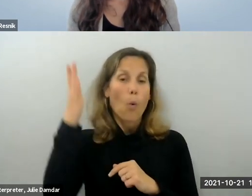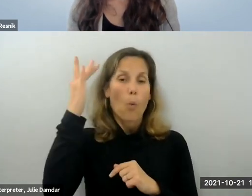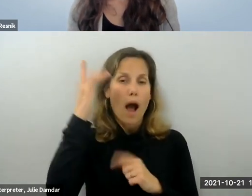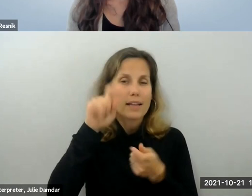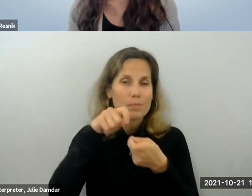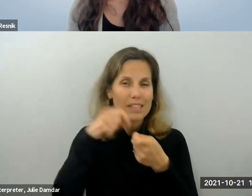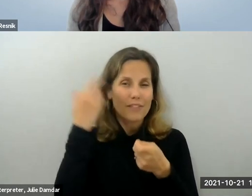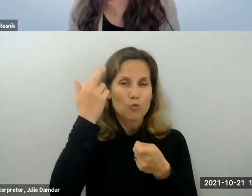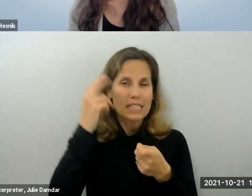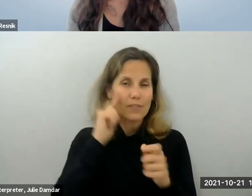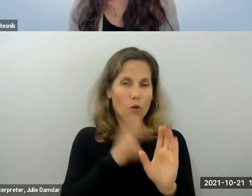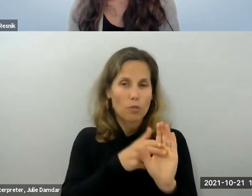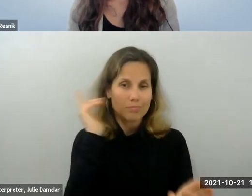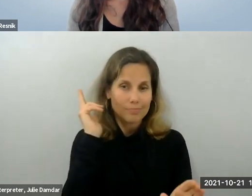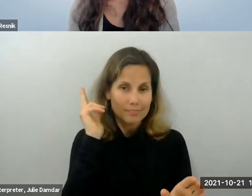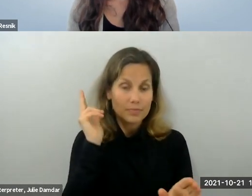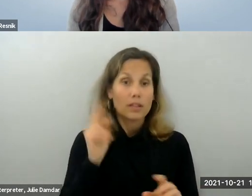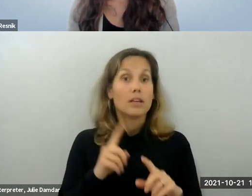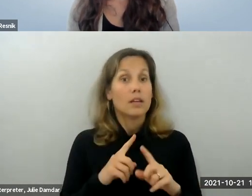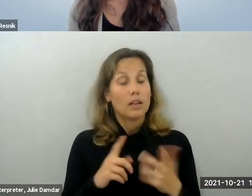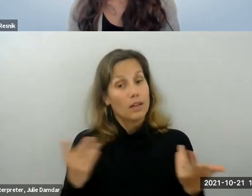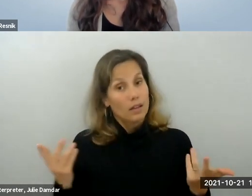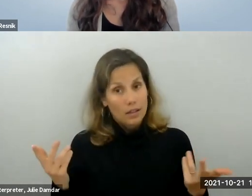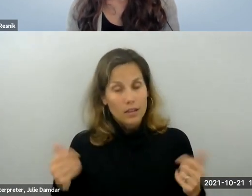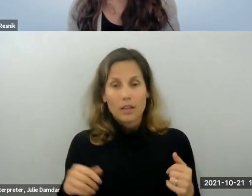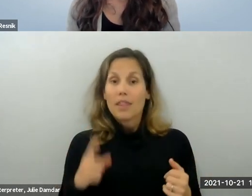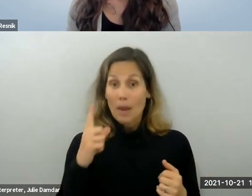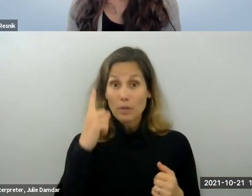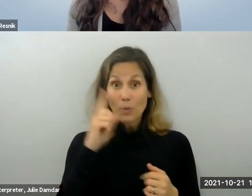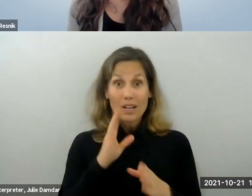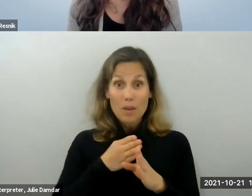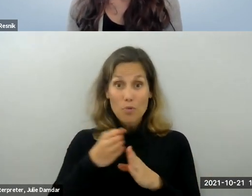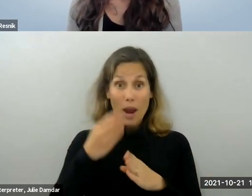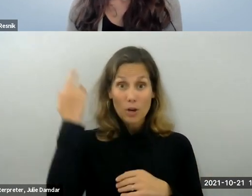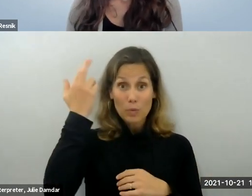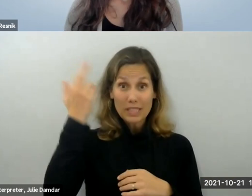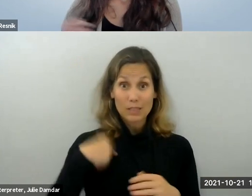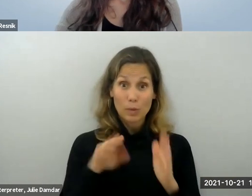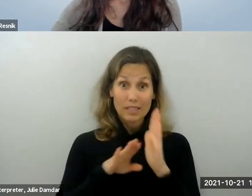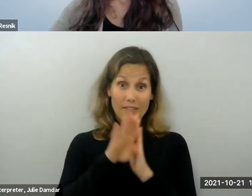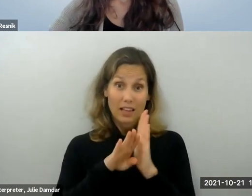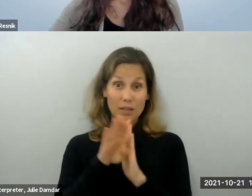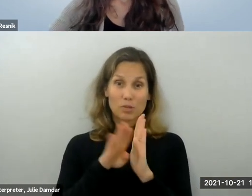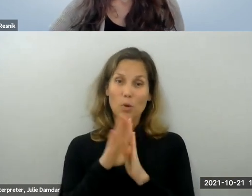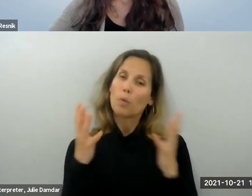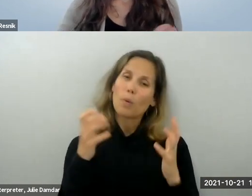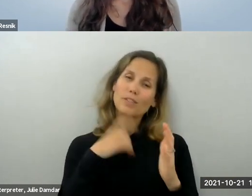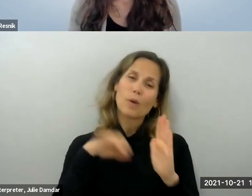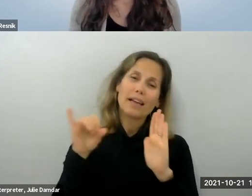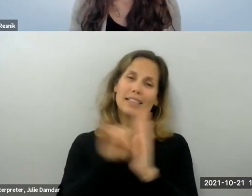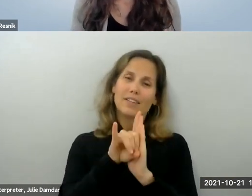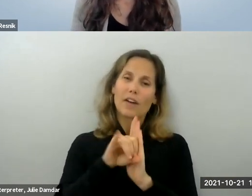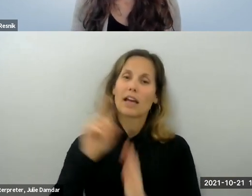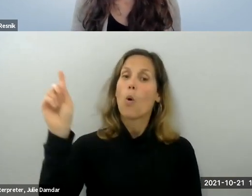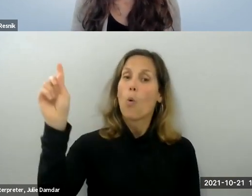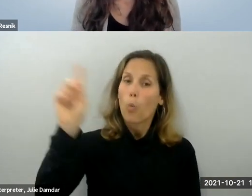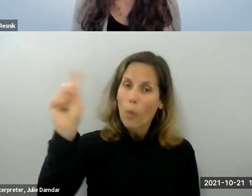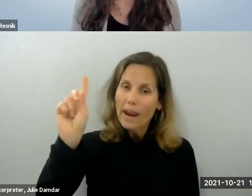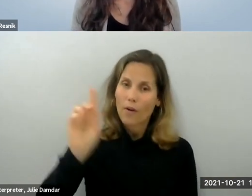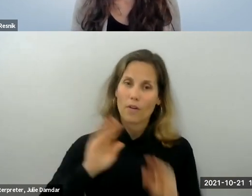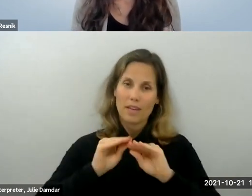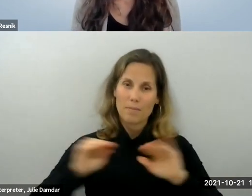Lisa Saldana (she/her/hers): I but we absolutely can tell them that was one of the primary reasons why it was originally developed was to be able to identify where in the implementation process people get stuck.